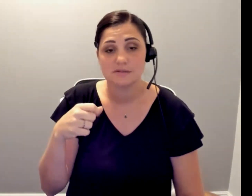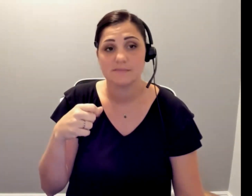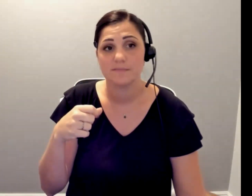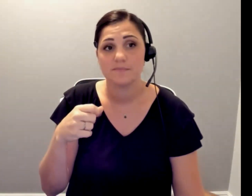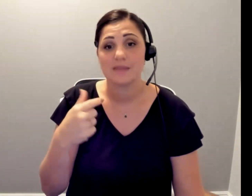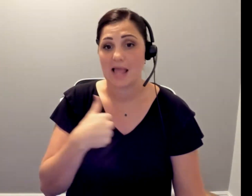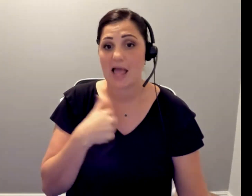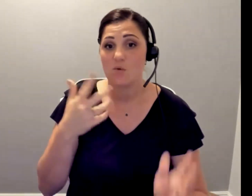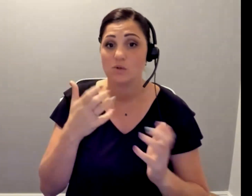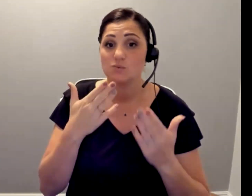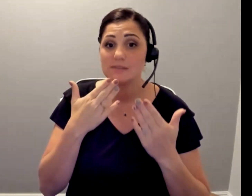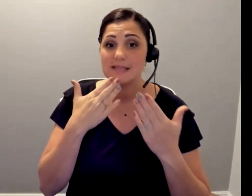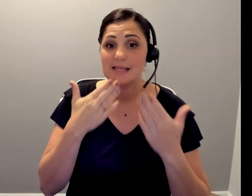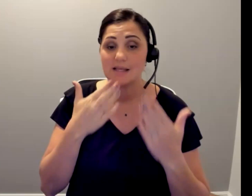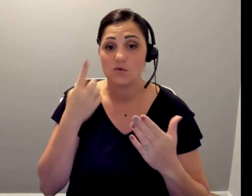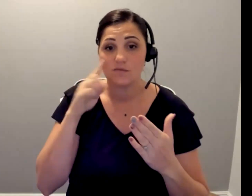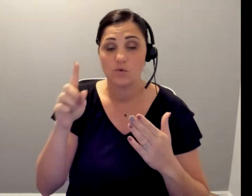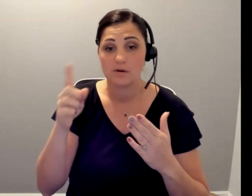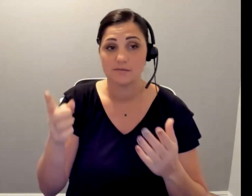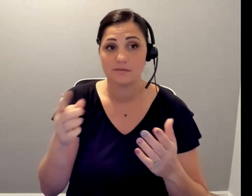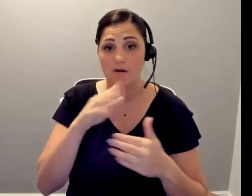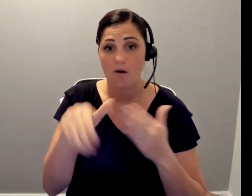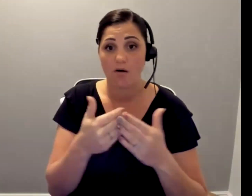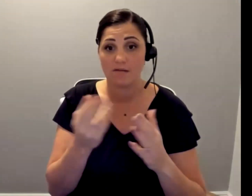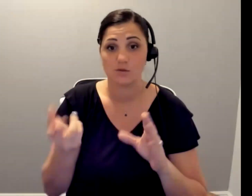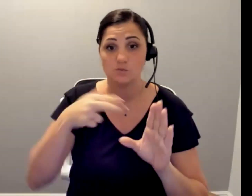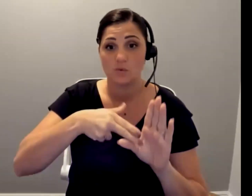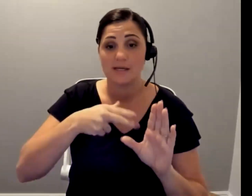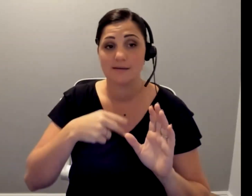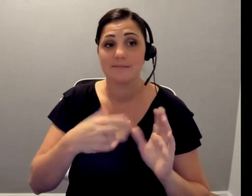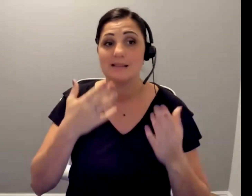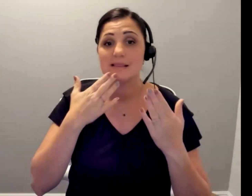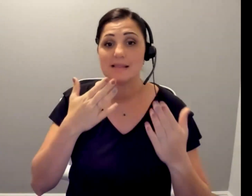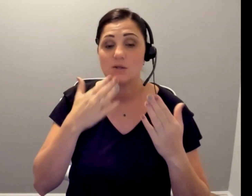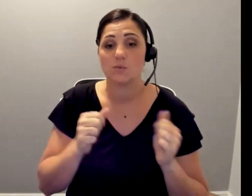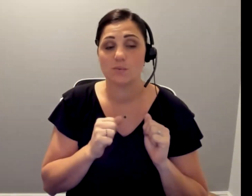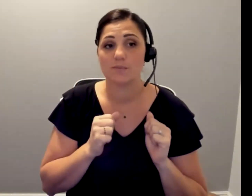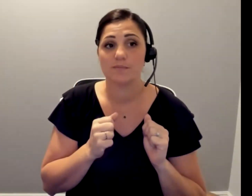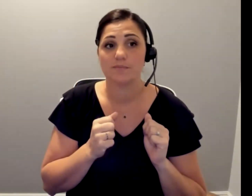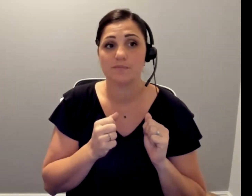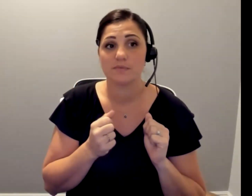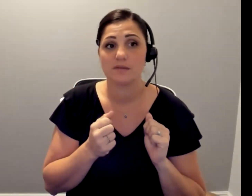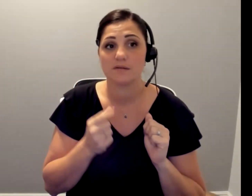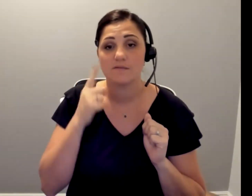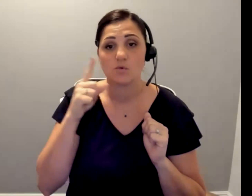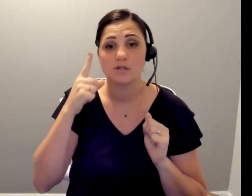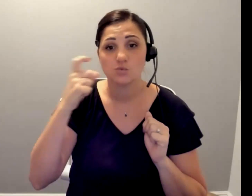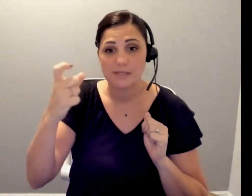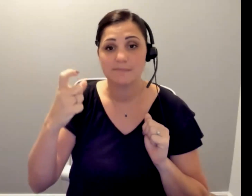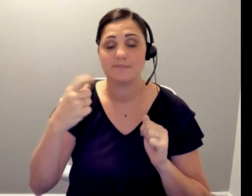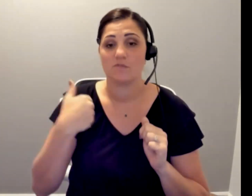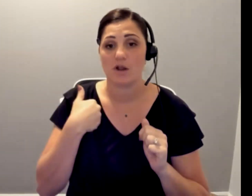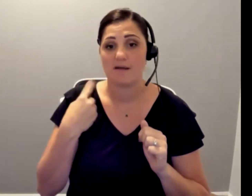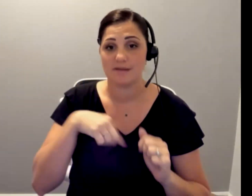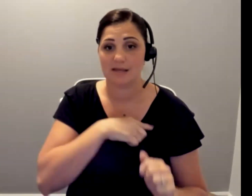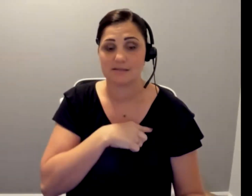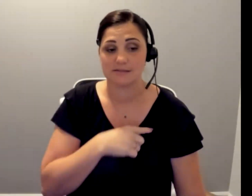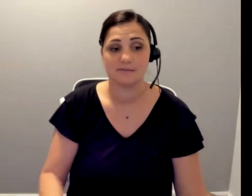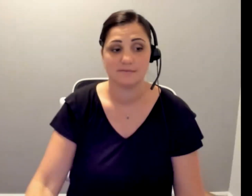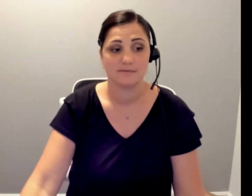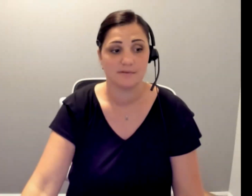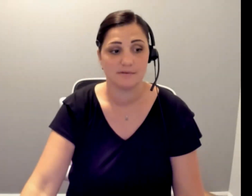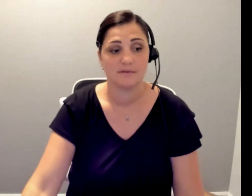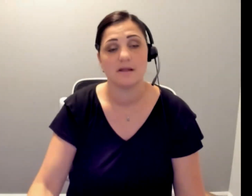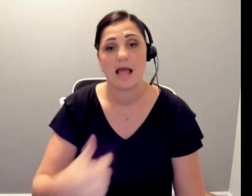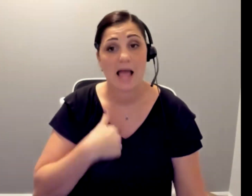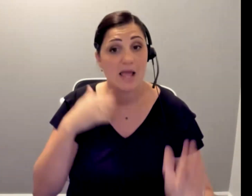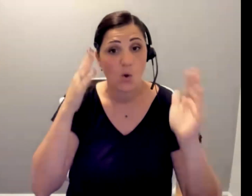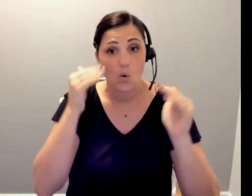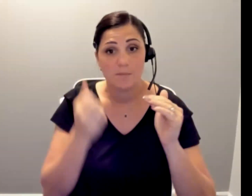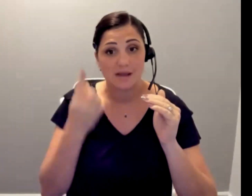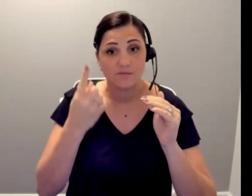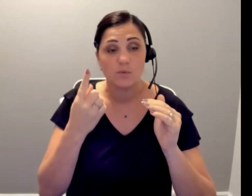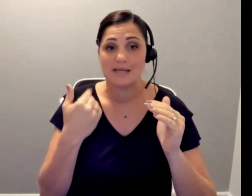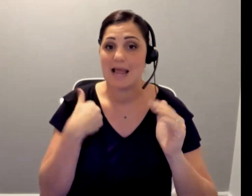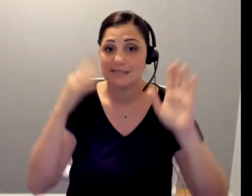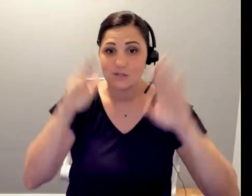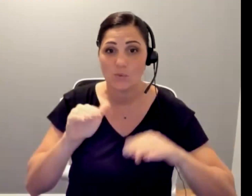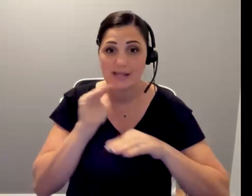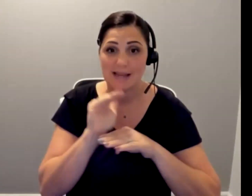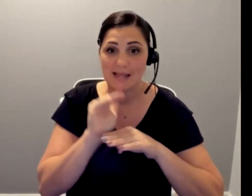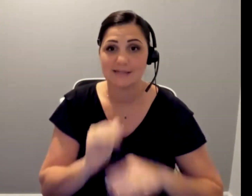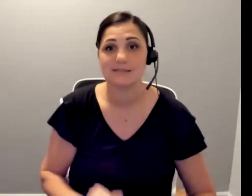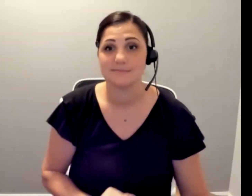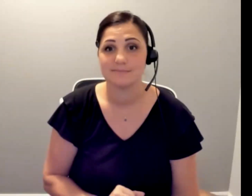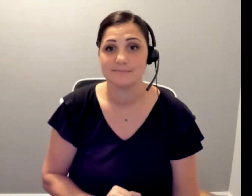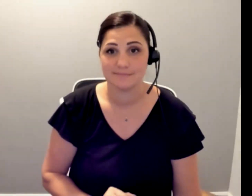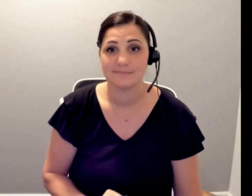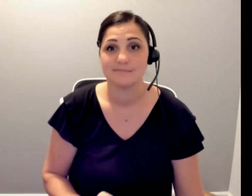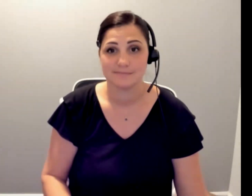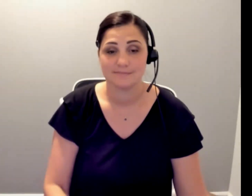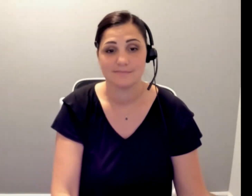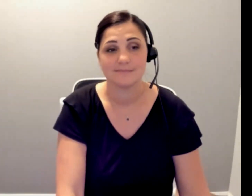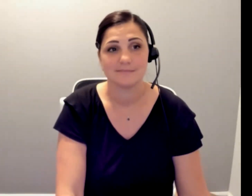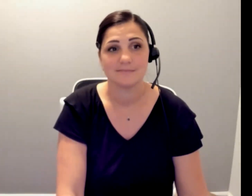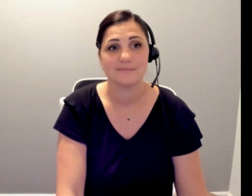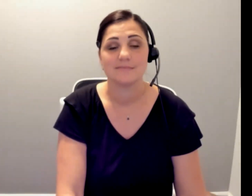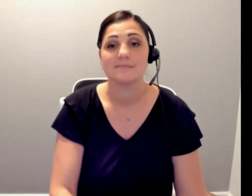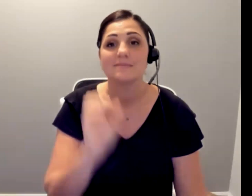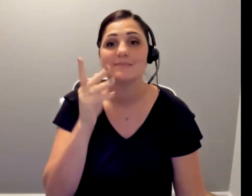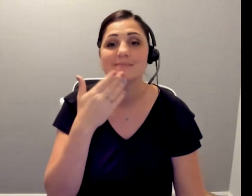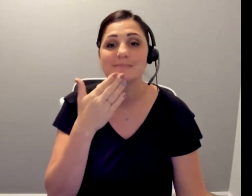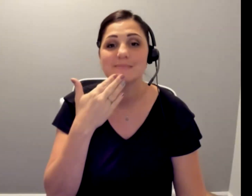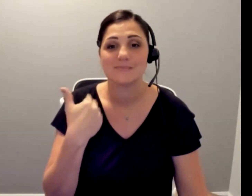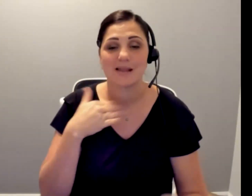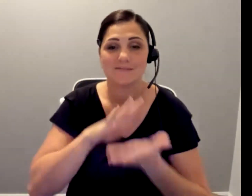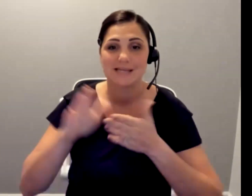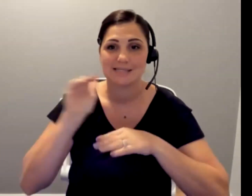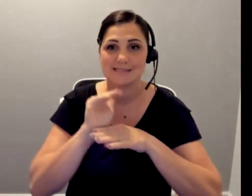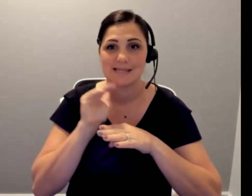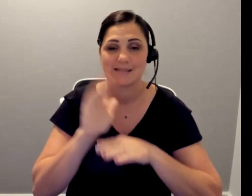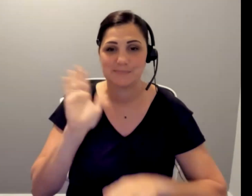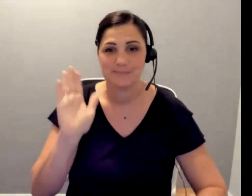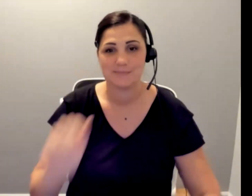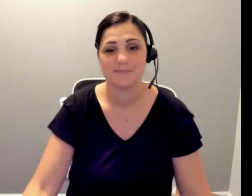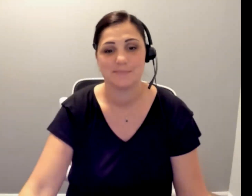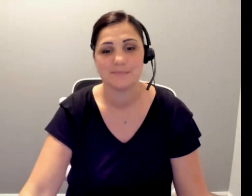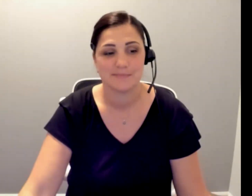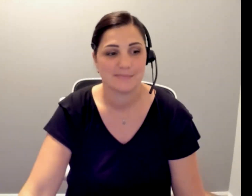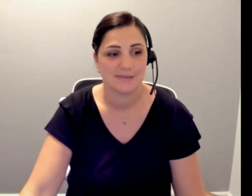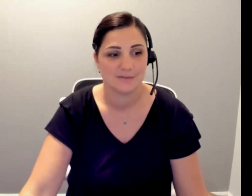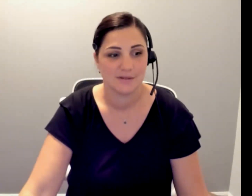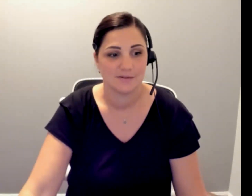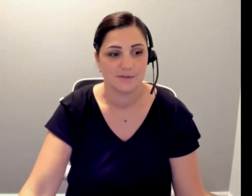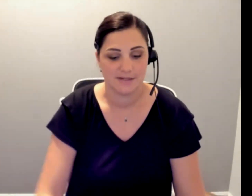: Thank you. With that it is 7:30 so I think will be ending the Zoom. I know some of the put chat that there was resources like food hoot. We will be sharing resources soon on our website, please email if you want to connect. Our email is used at Easterseals MA.org. If